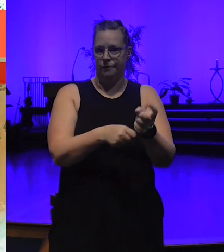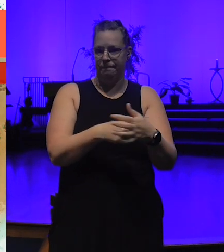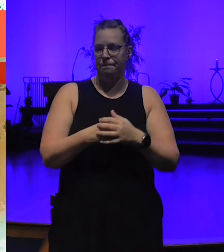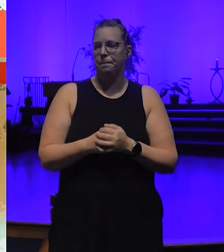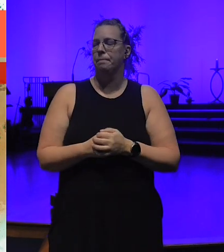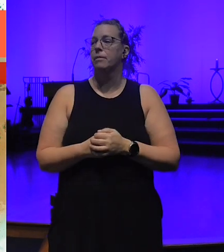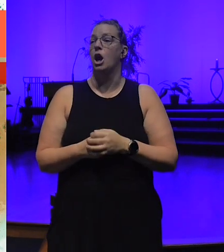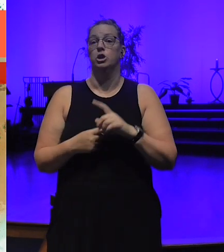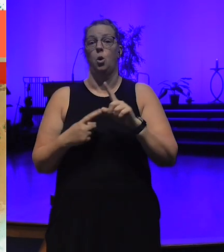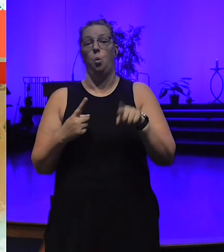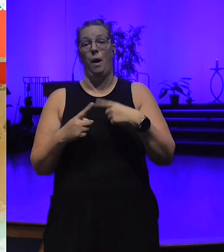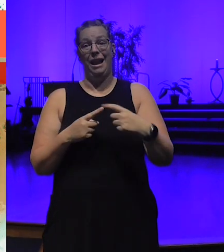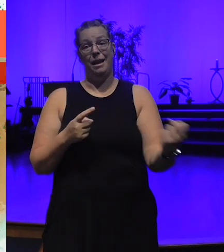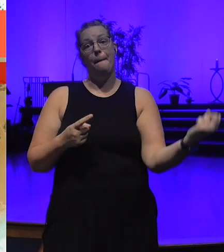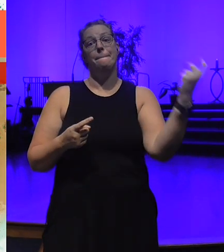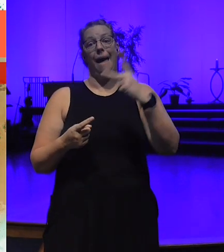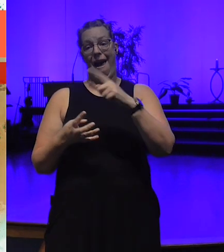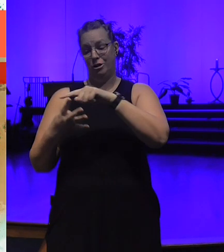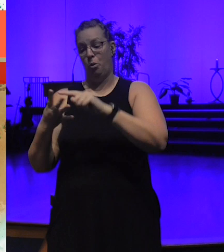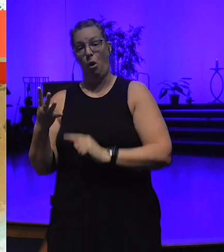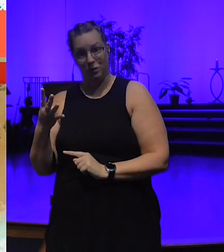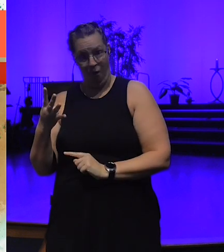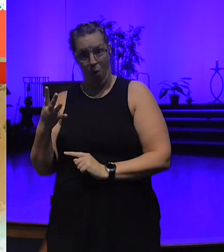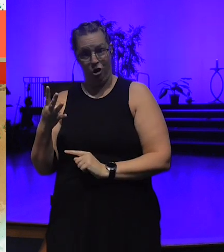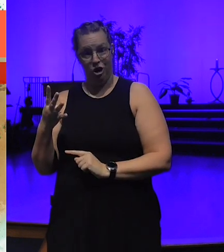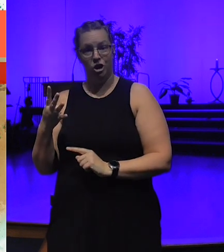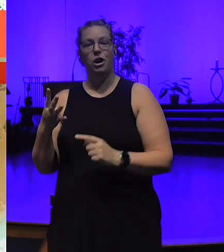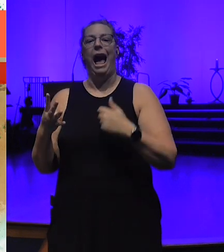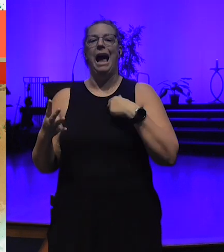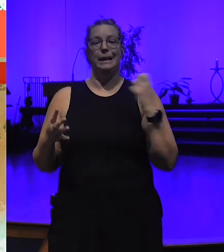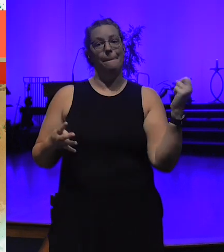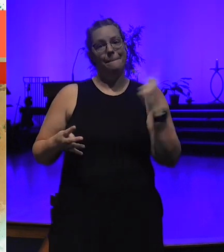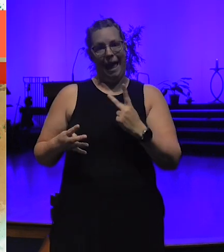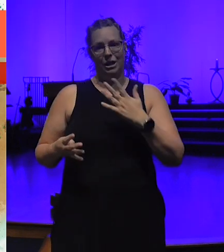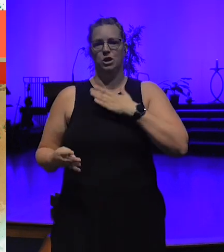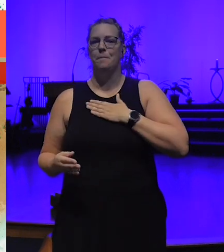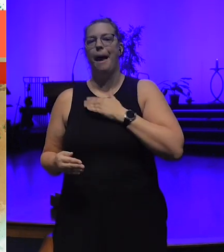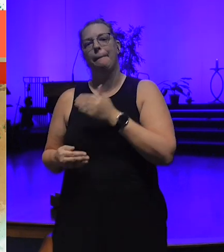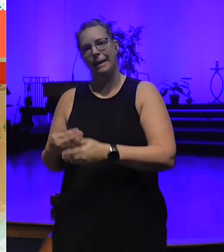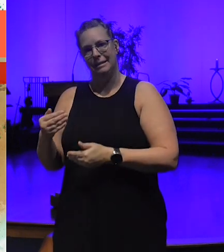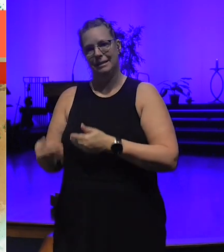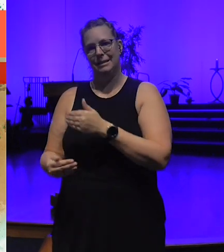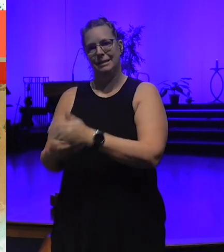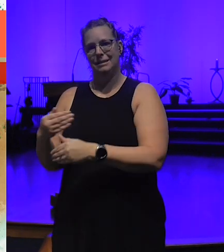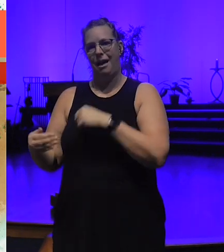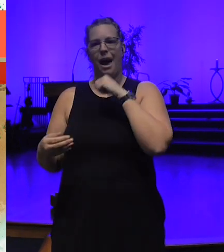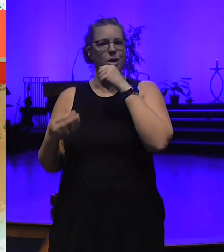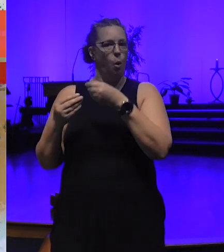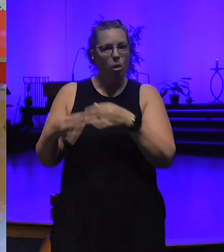I can get back to my Pace I can get back into my flow I don't lose my composure and I admire